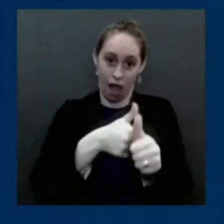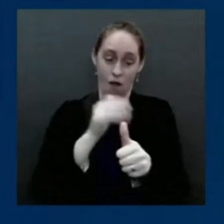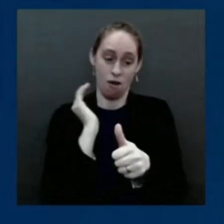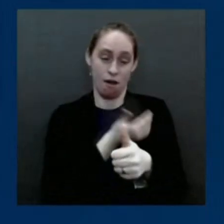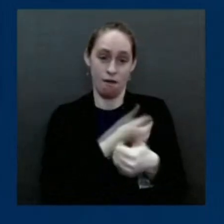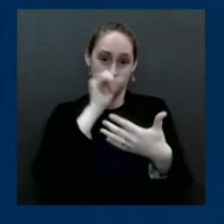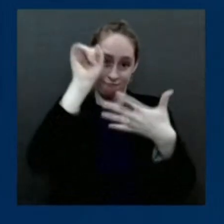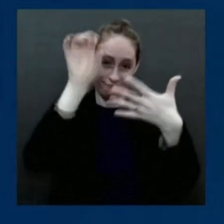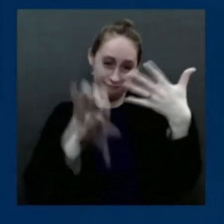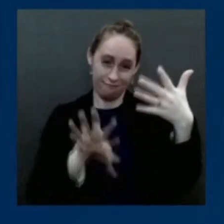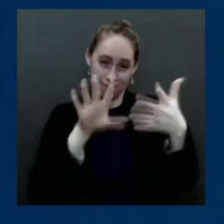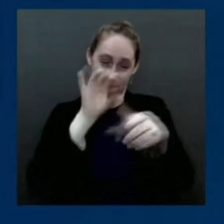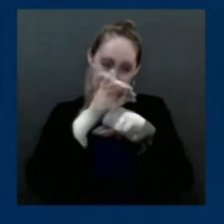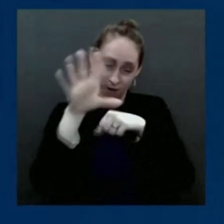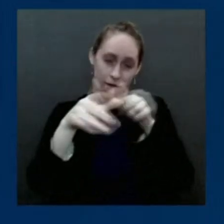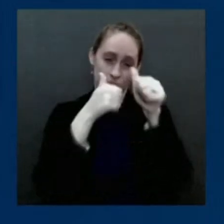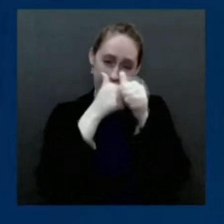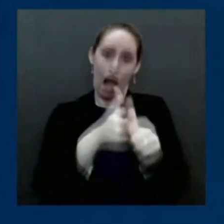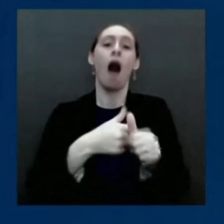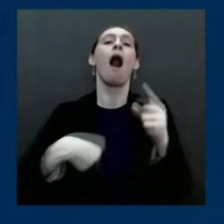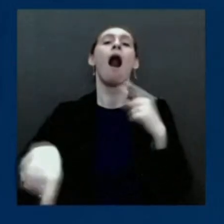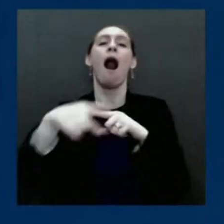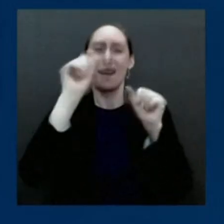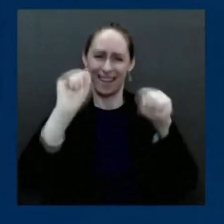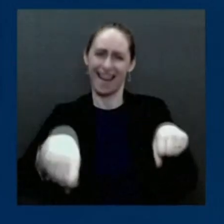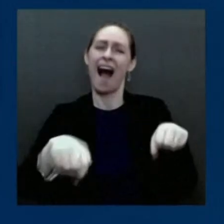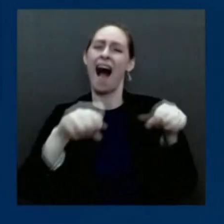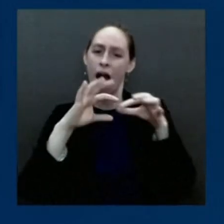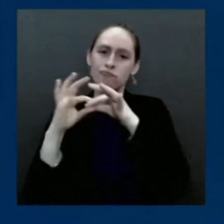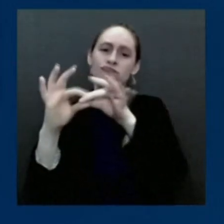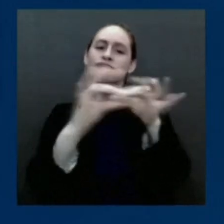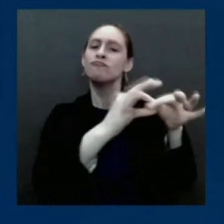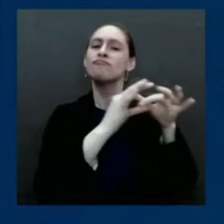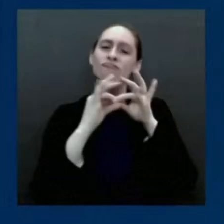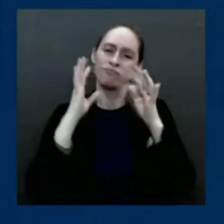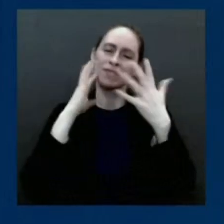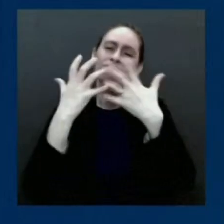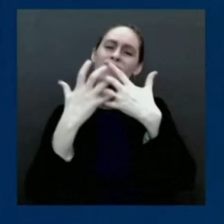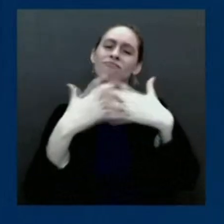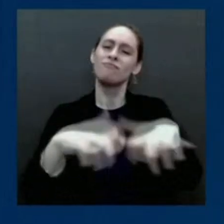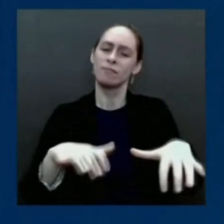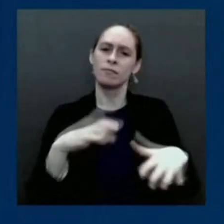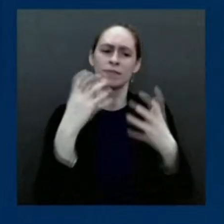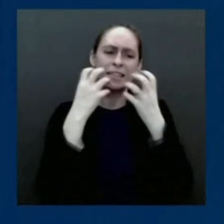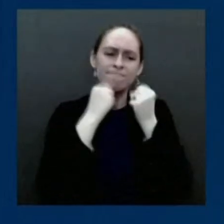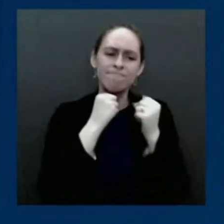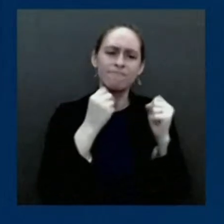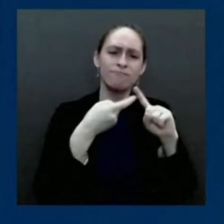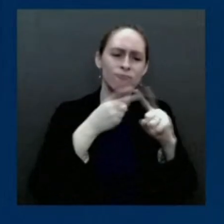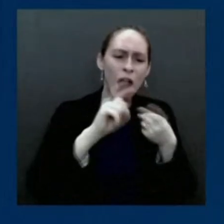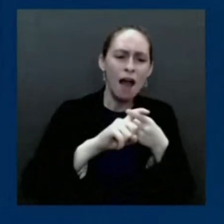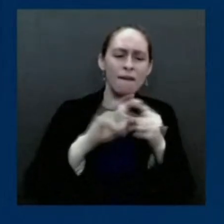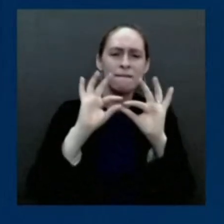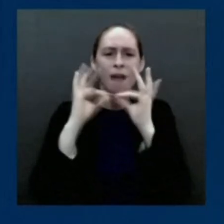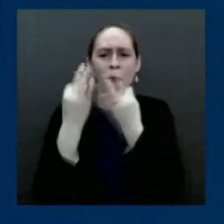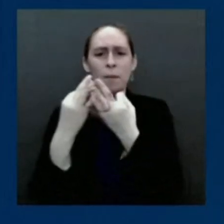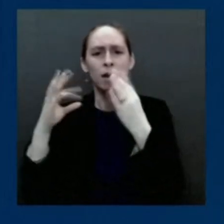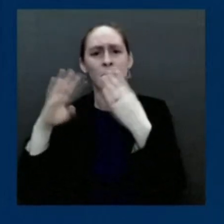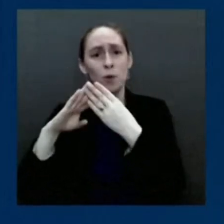HOPEFUL THAT WE CAN COME TOTHER BEST INTEREST OF OUR LOVED ONES, OUR FRIENDS AND OUR